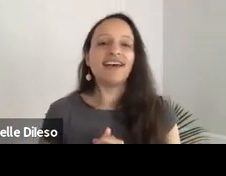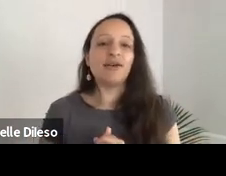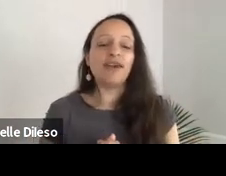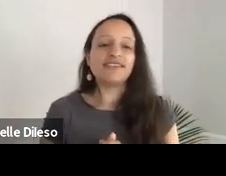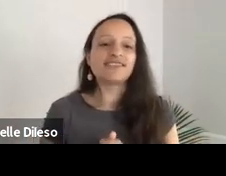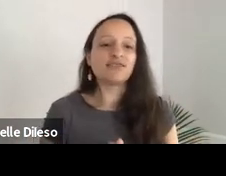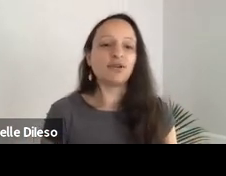they do.